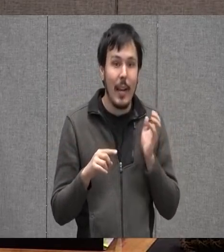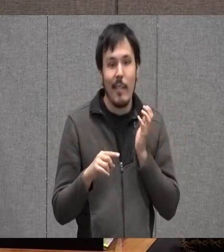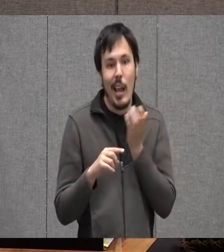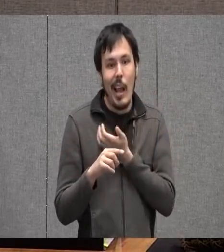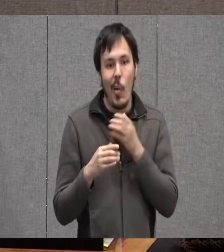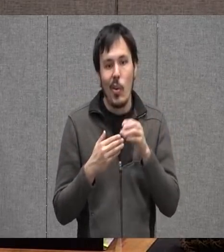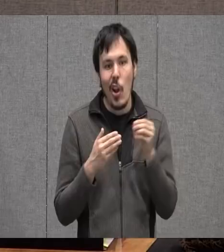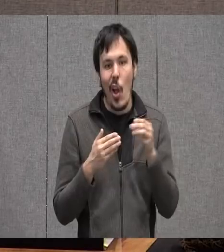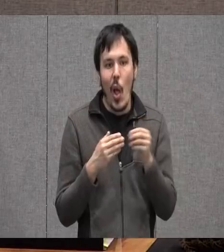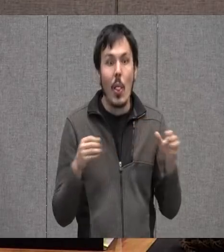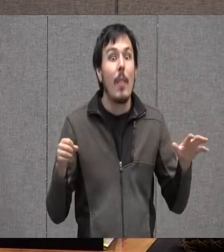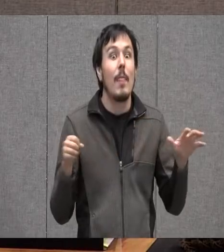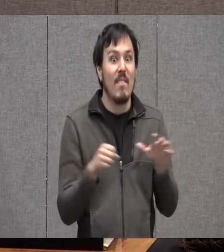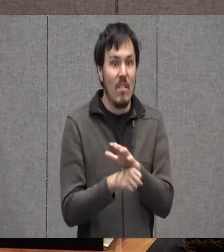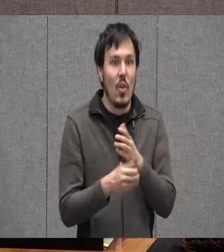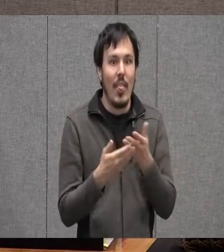It's the whole thing, isn't it?